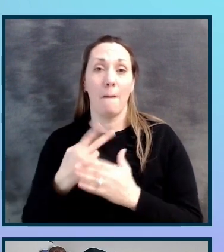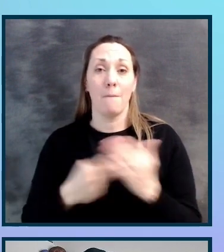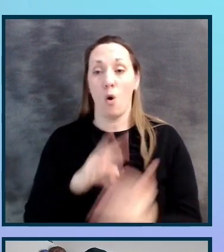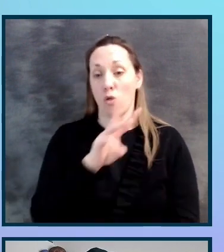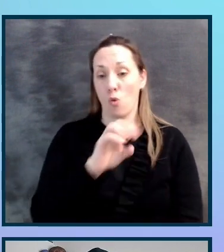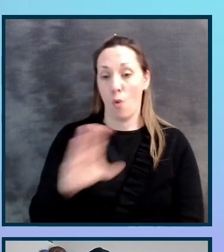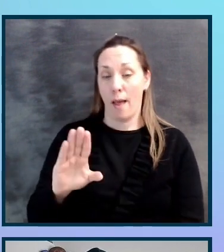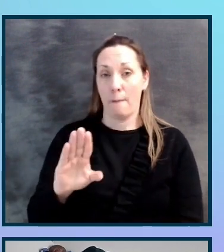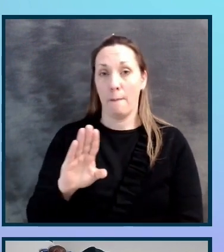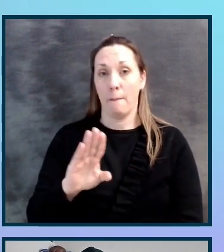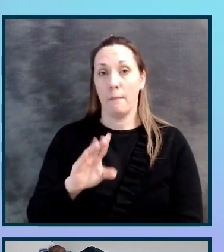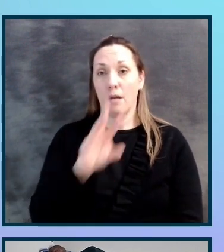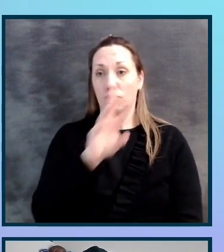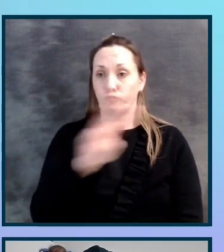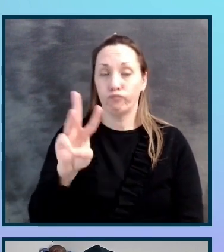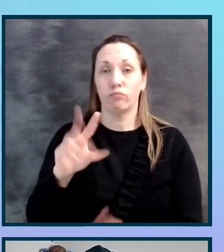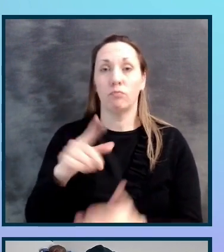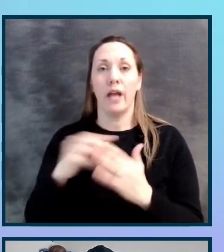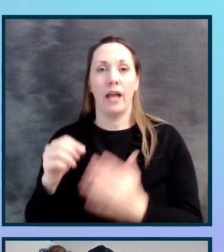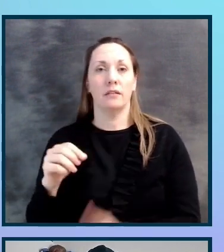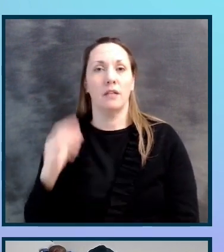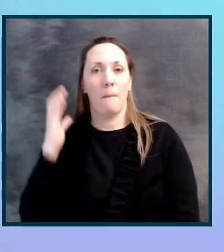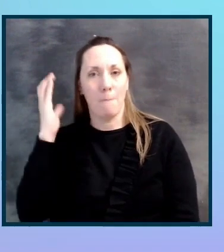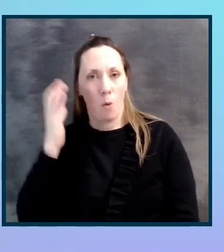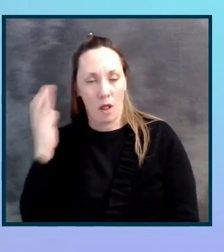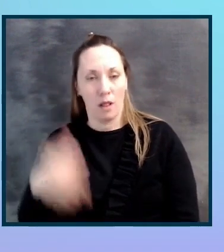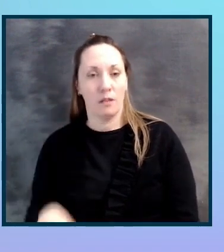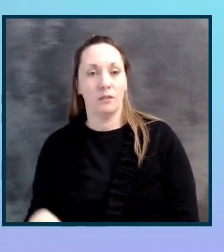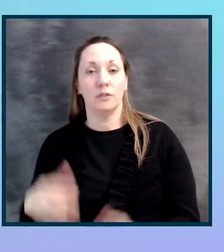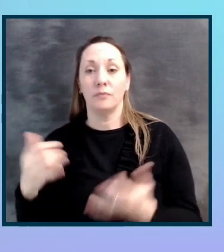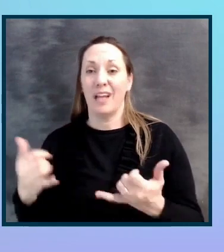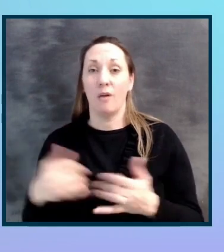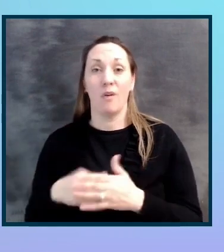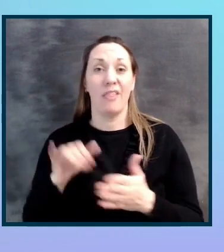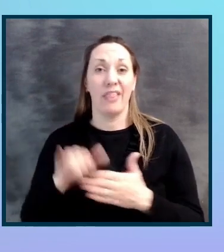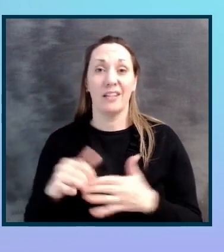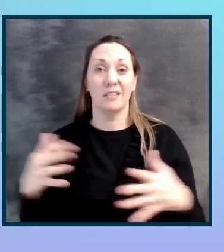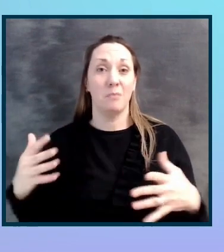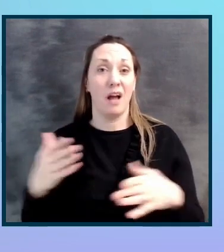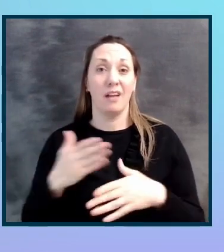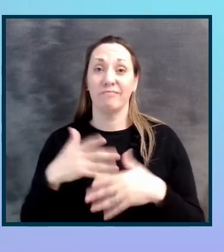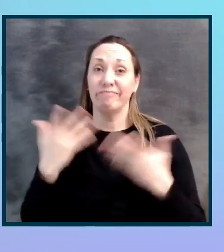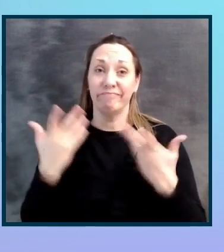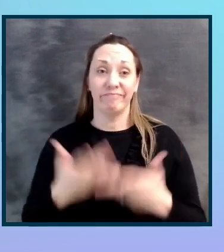and on mobile. So with that, that is my spiel and, oh yeah, I left plenty